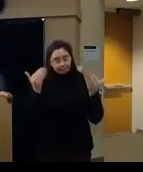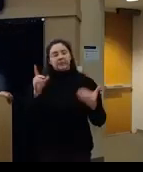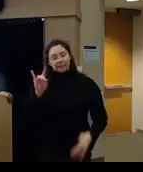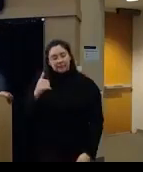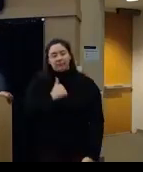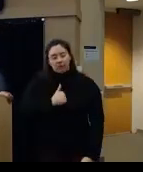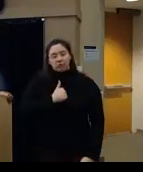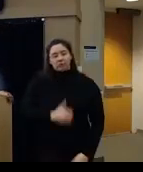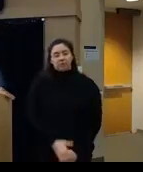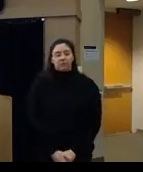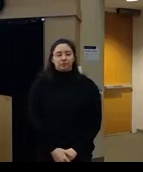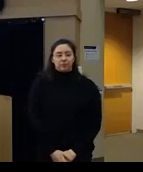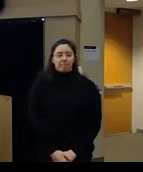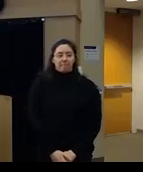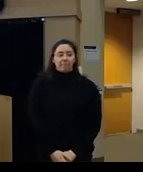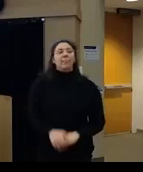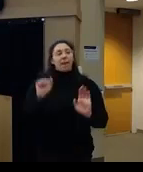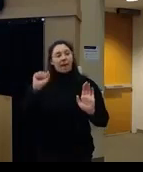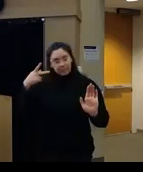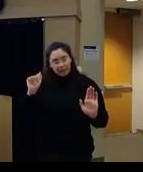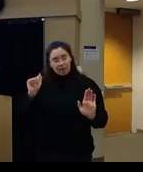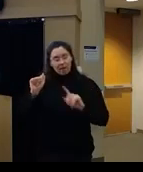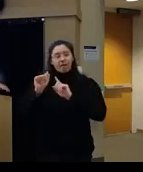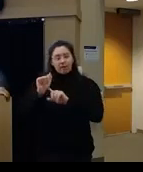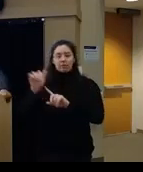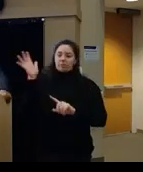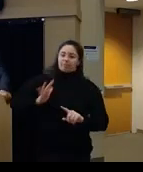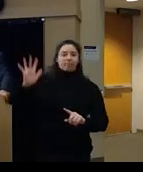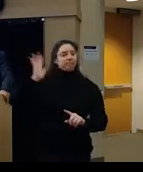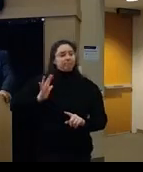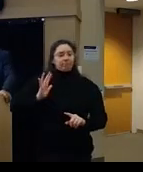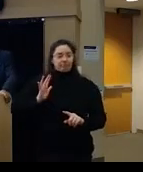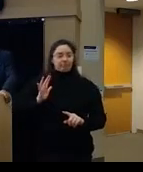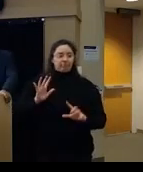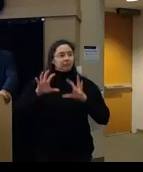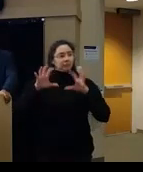right and so the APA the oldest National physician Association the country is taking an important